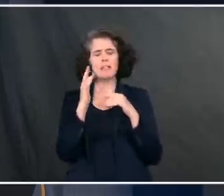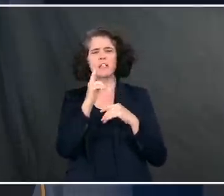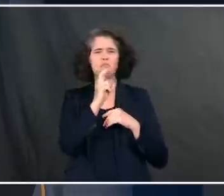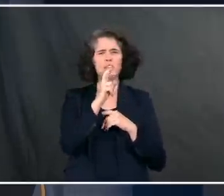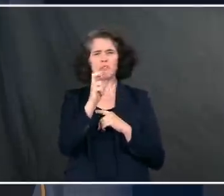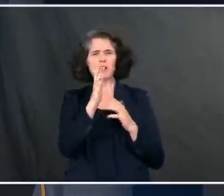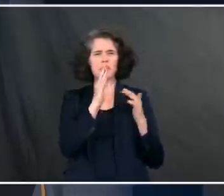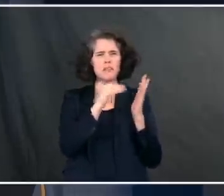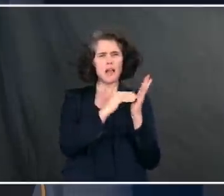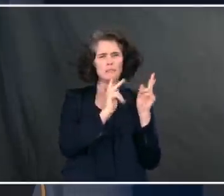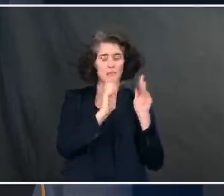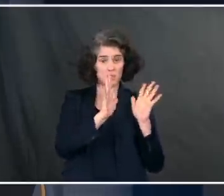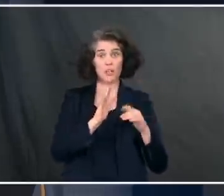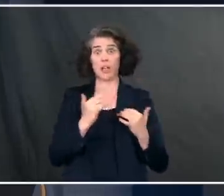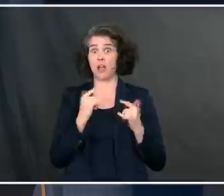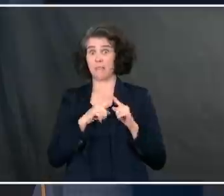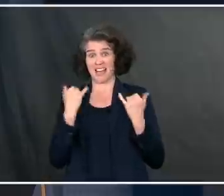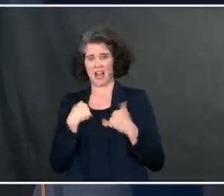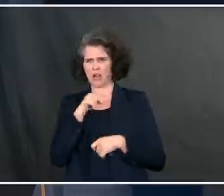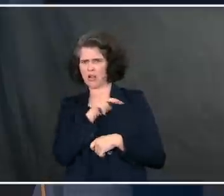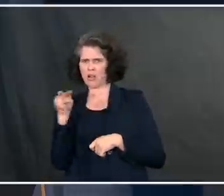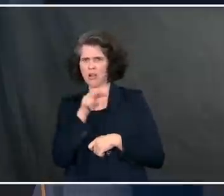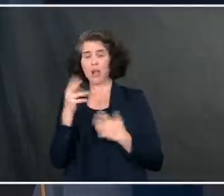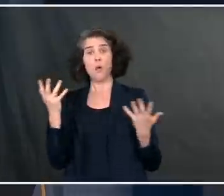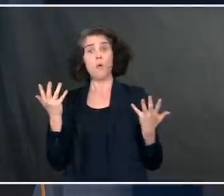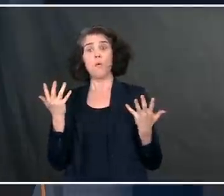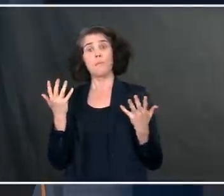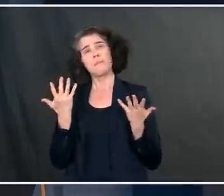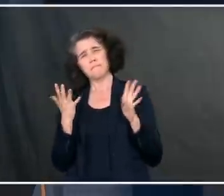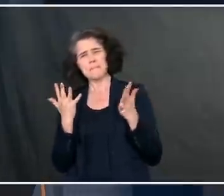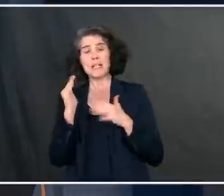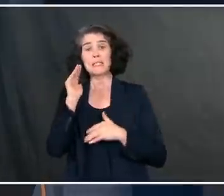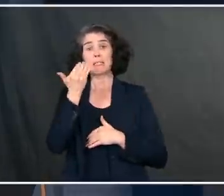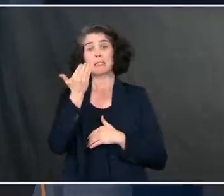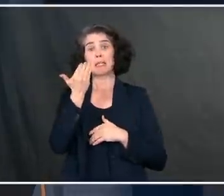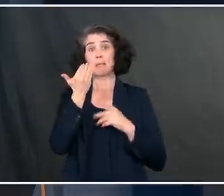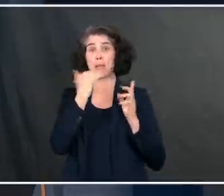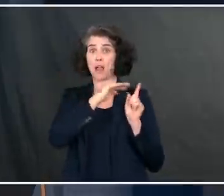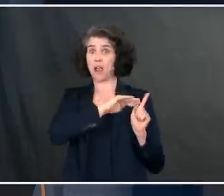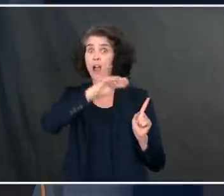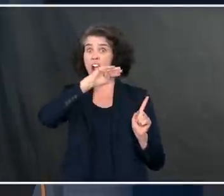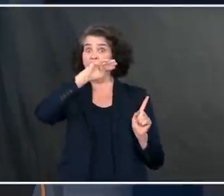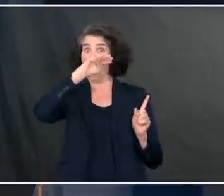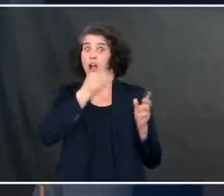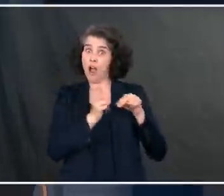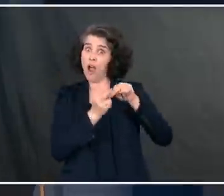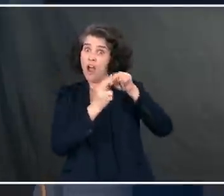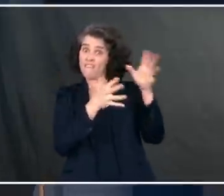Right now, it looks like it might actually be plateauing in the sense of turning around.